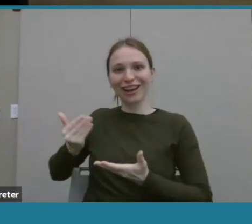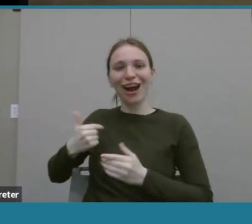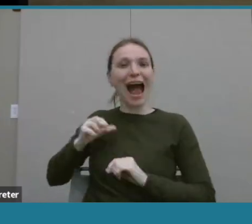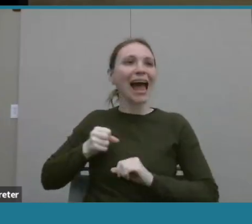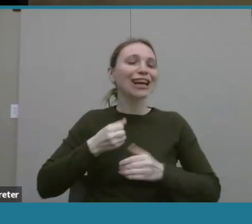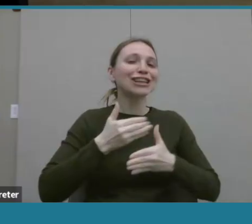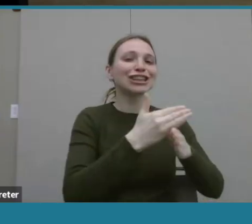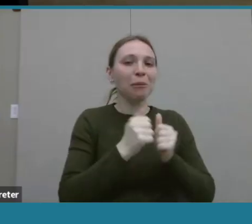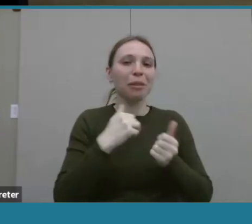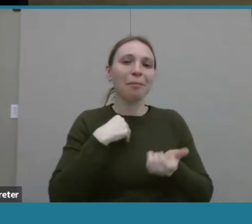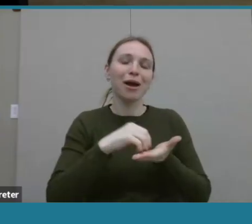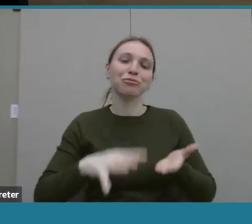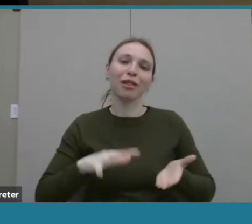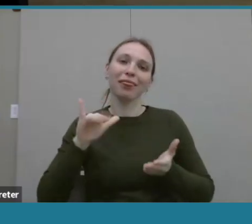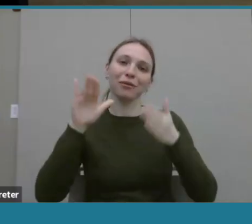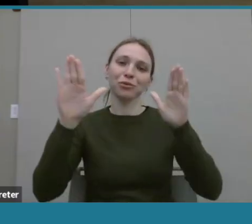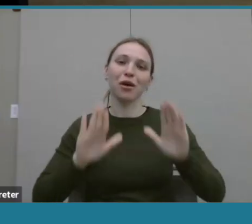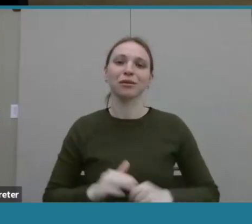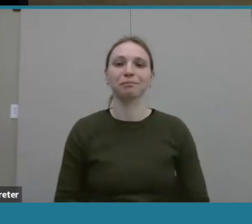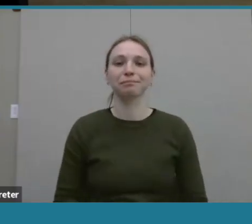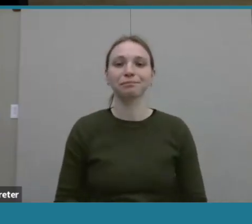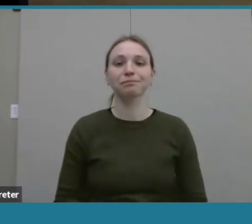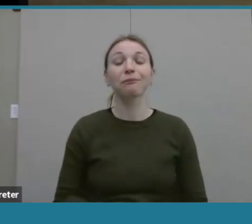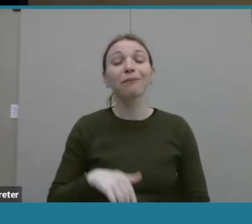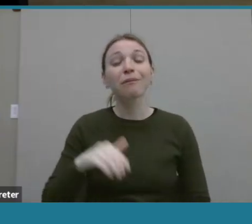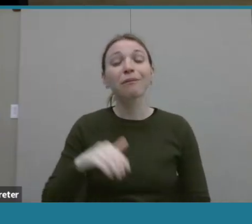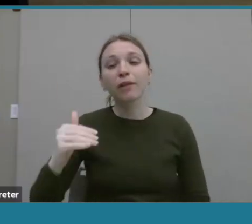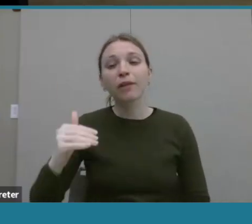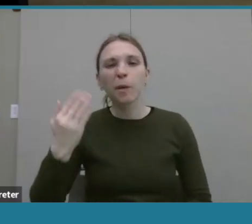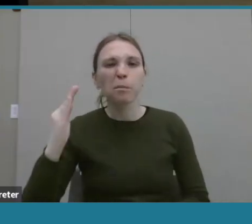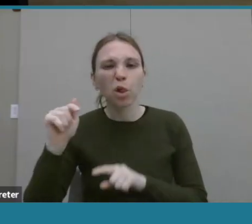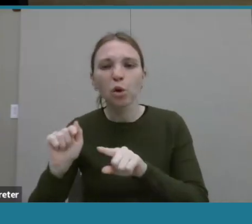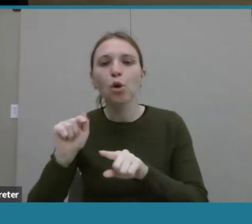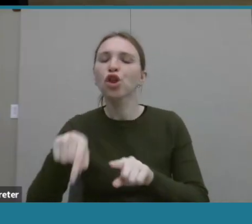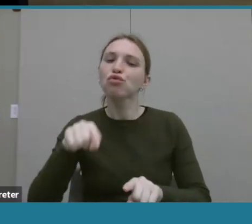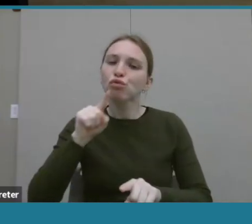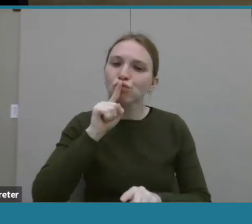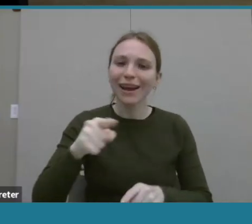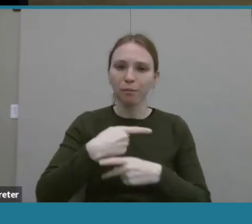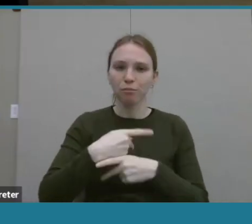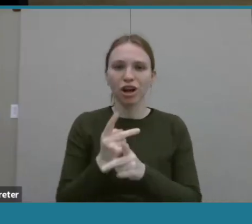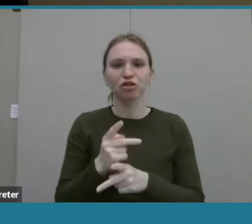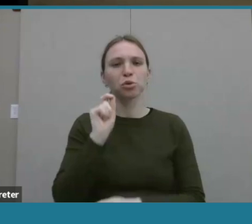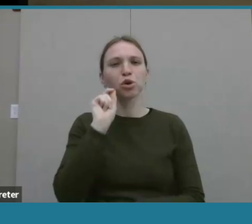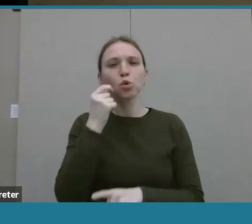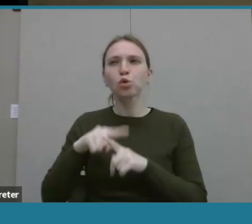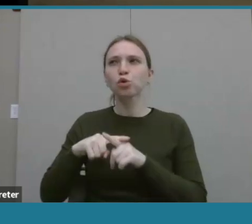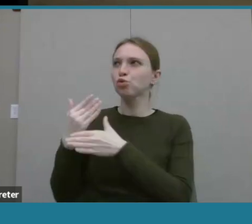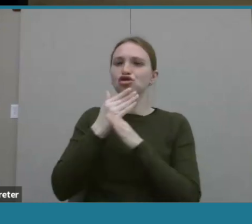Real production, it was so cool to share ideas and listen to ideas from others and to work together toward a common goal.